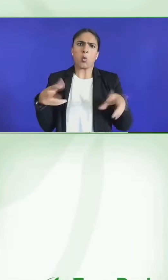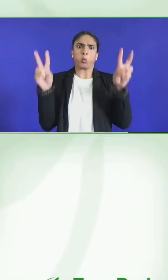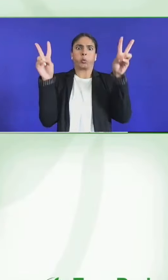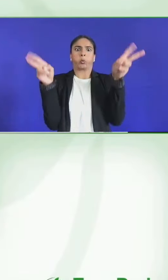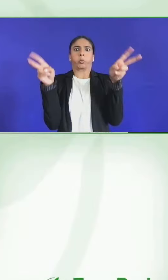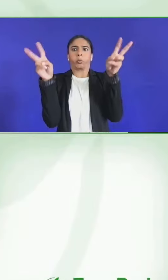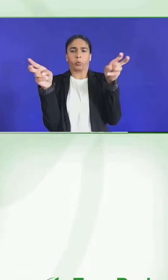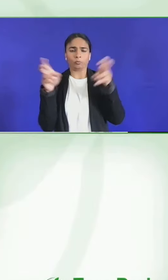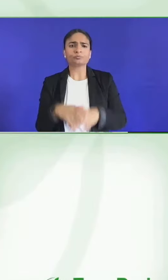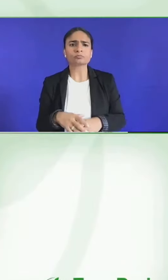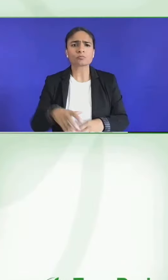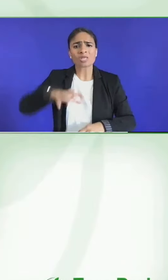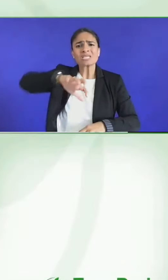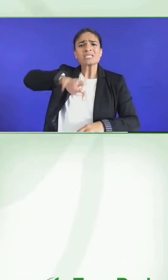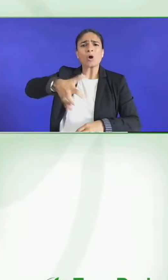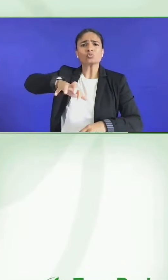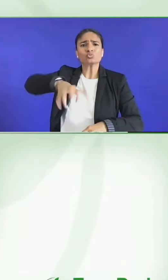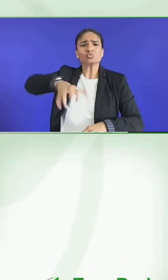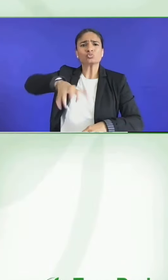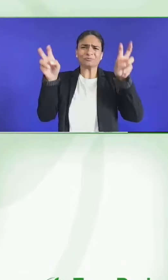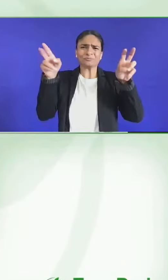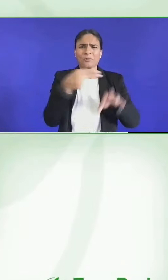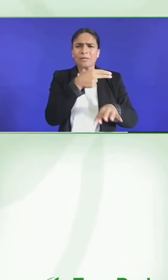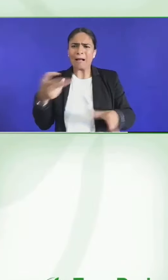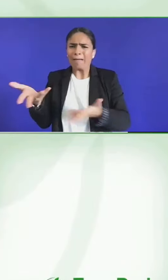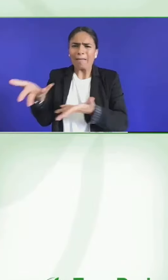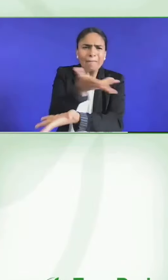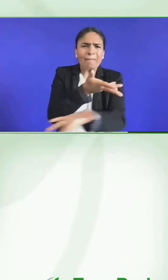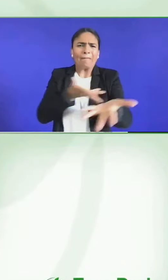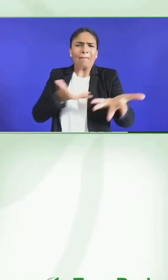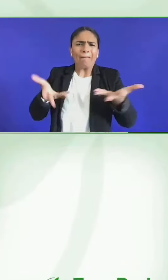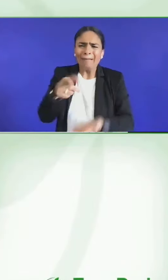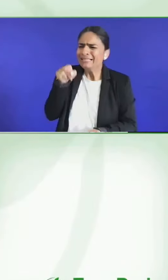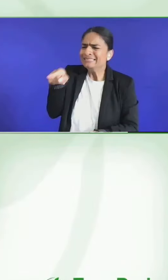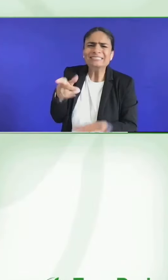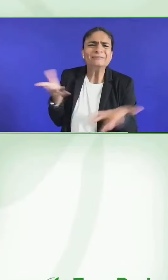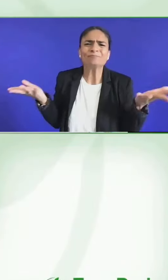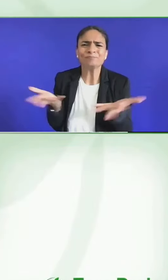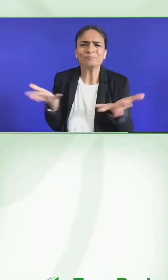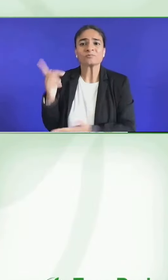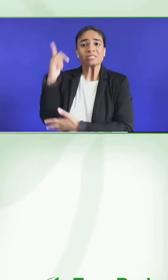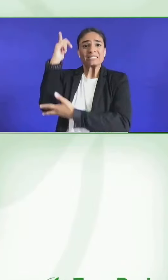Away from the old traditional medical ways of providing care.